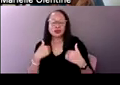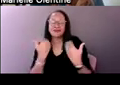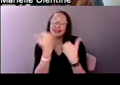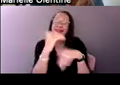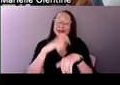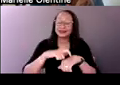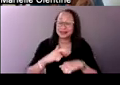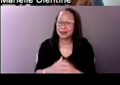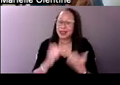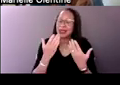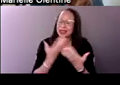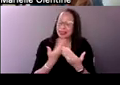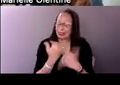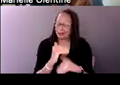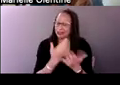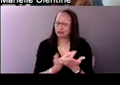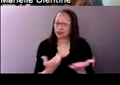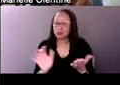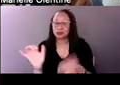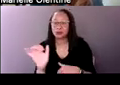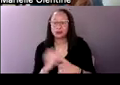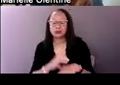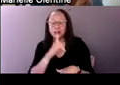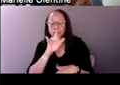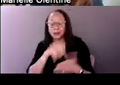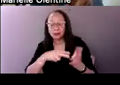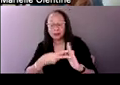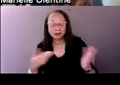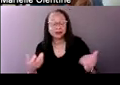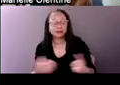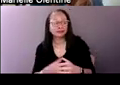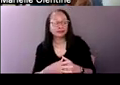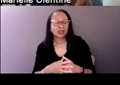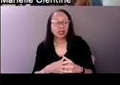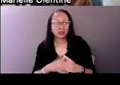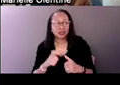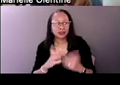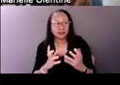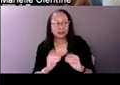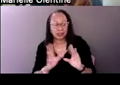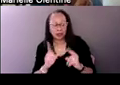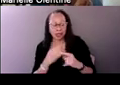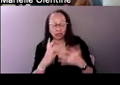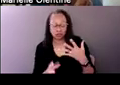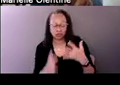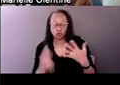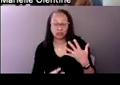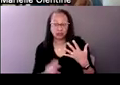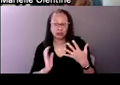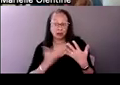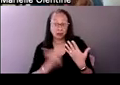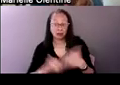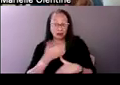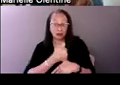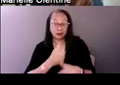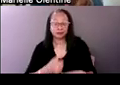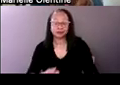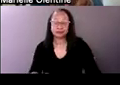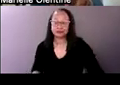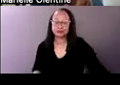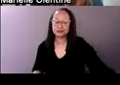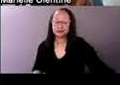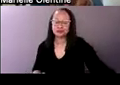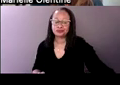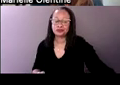festival run, you get lots of press attention, than